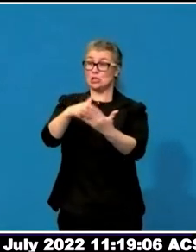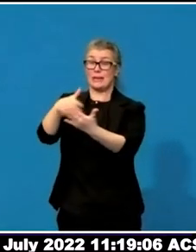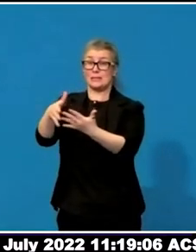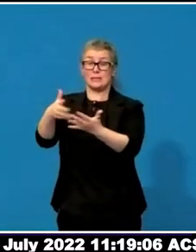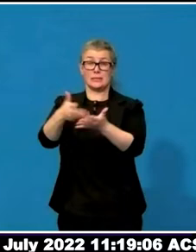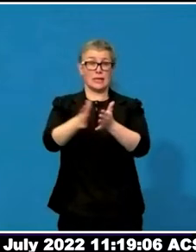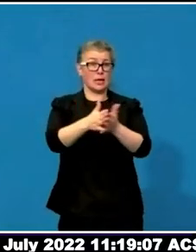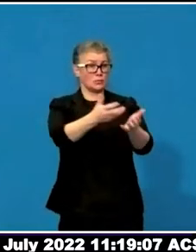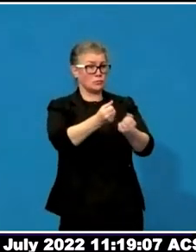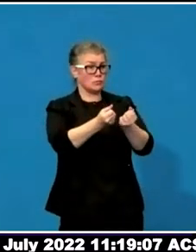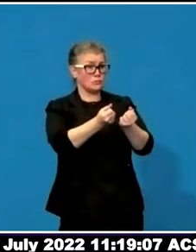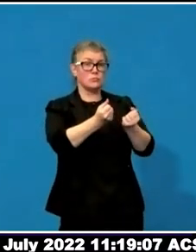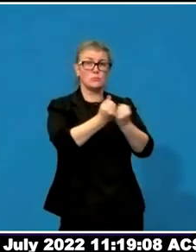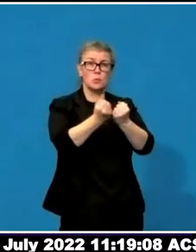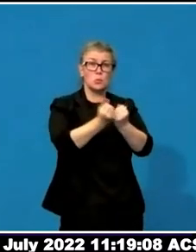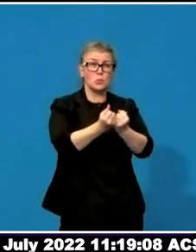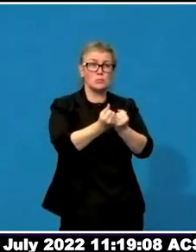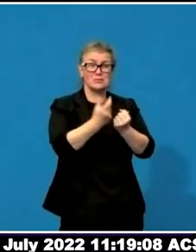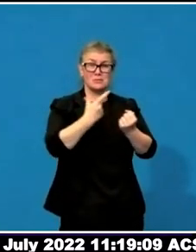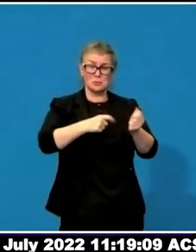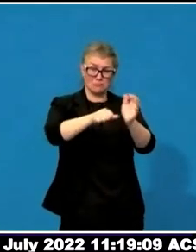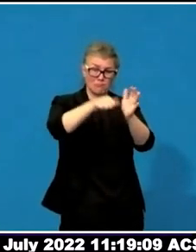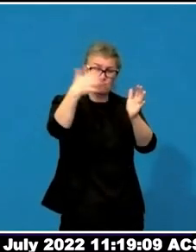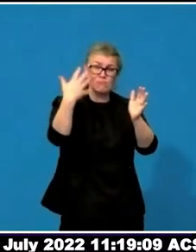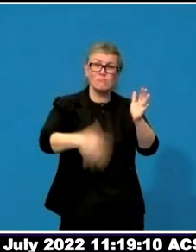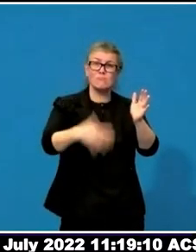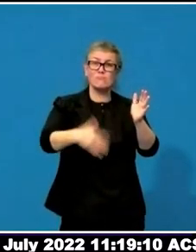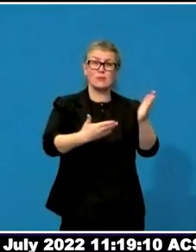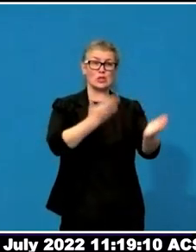including the high costs of service delivery, cultural barriers, and the impact